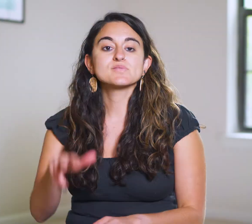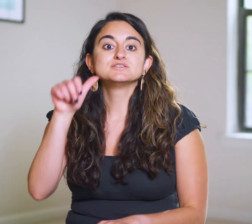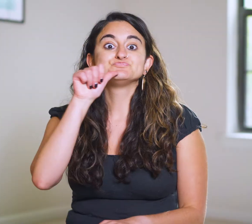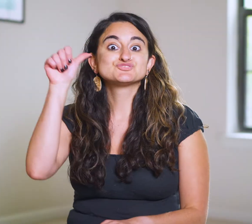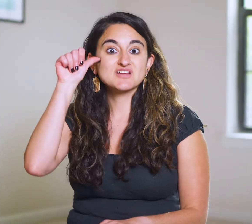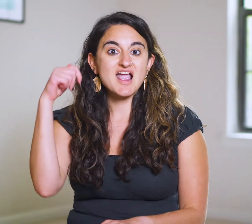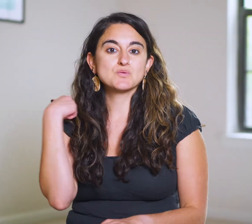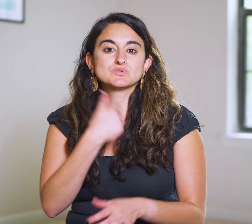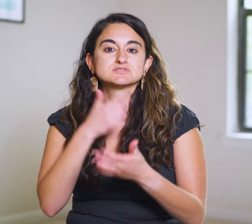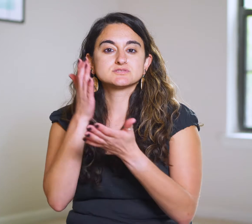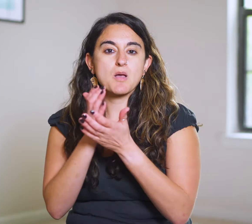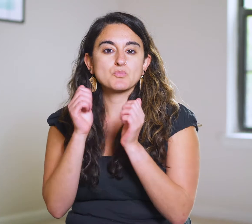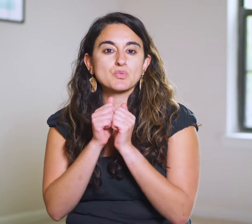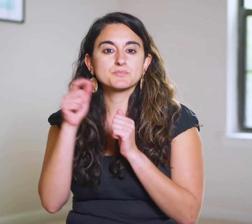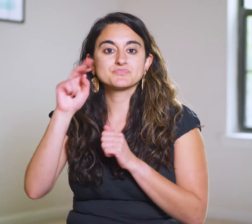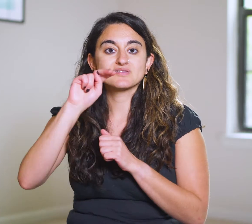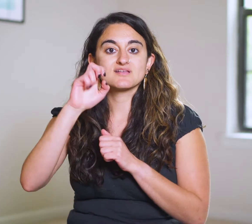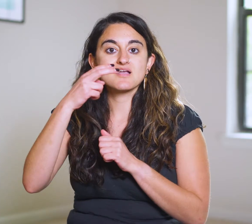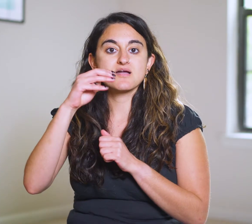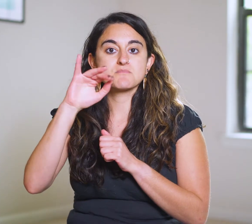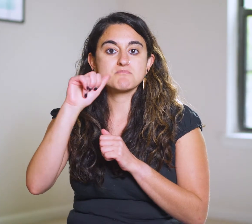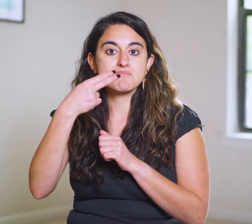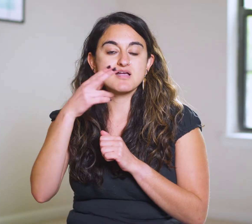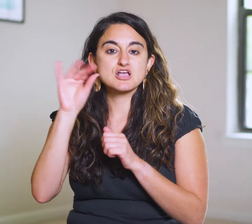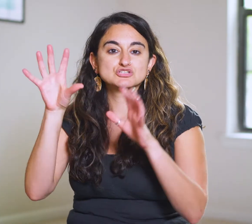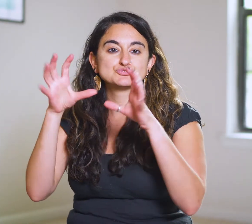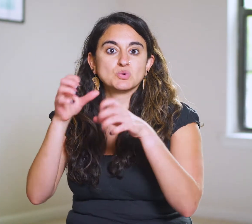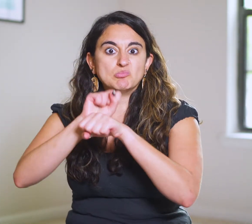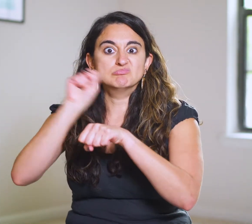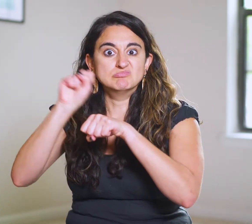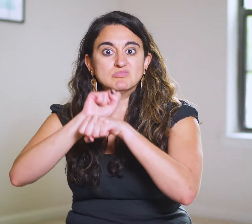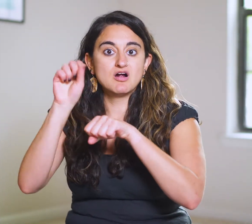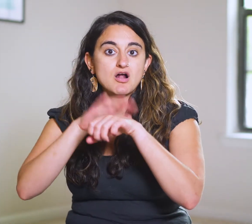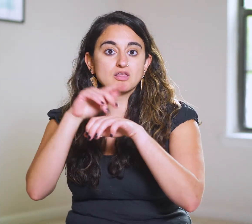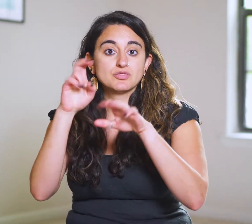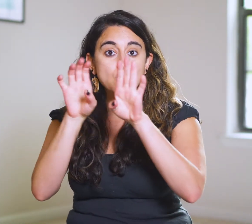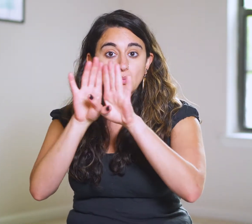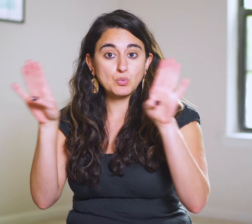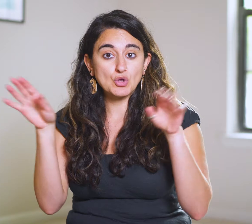Yesterday we left off with Nehemiah and his crew working on the wall—